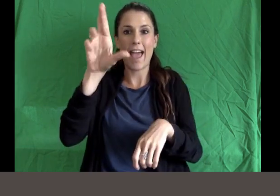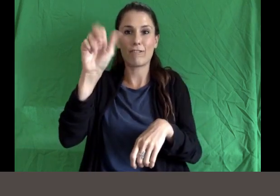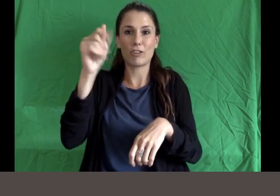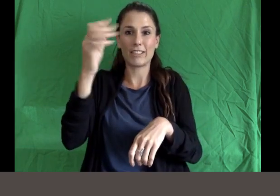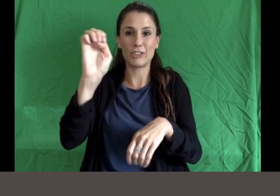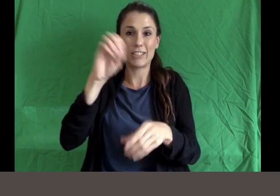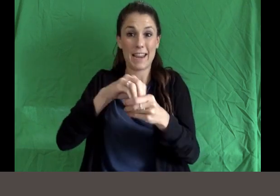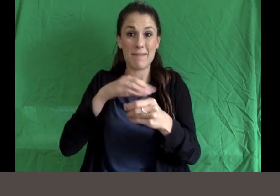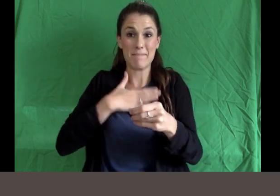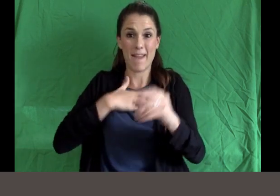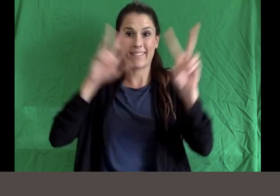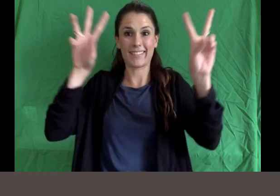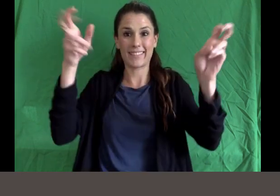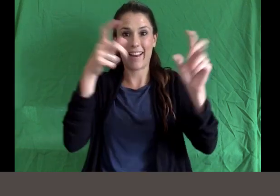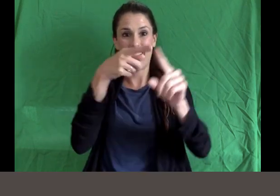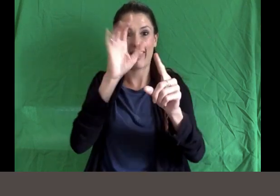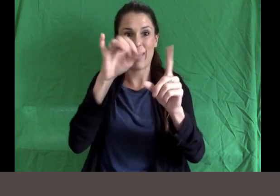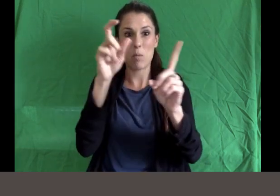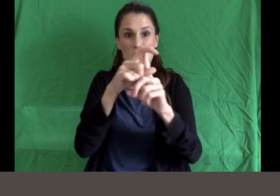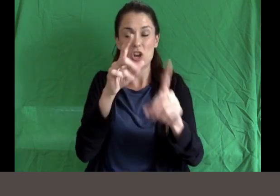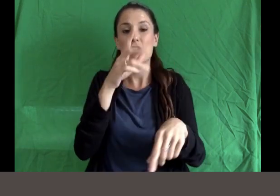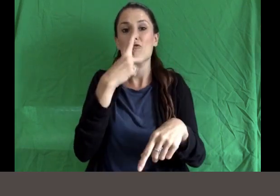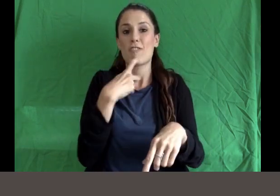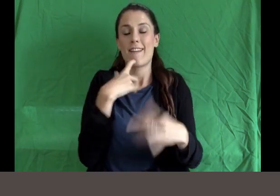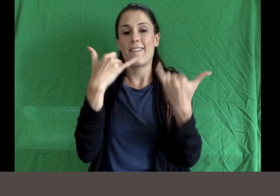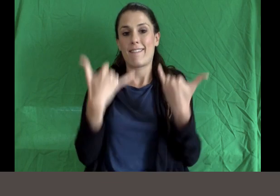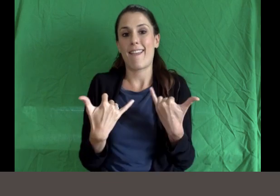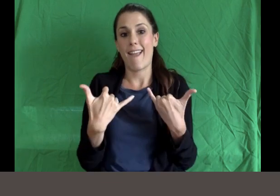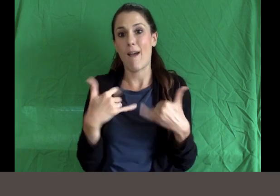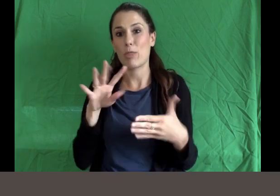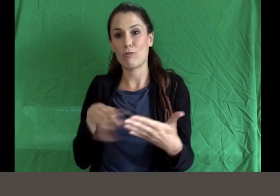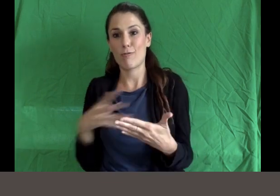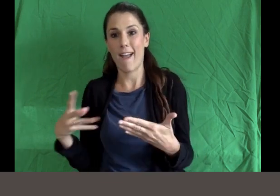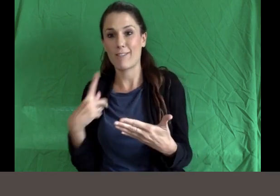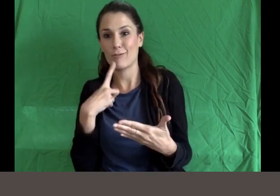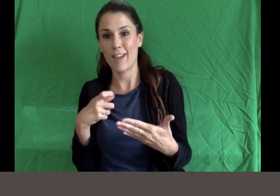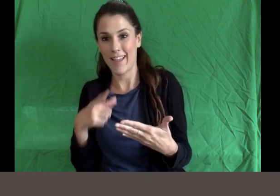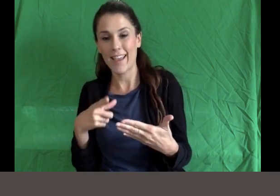this average was increasing or not I think we can lay that ambiguity to rest because we can very